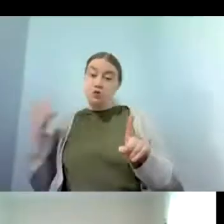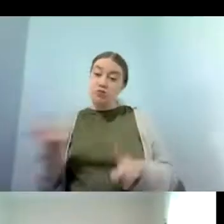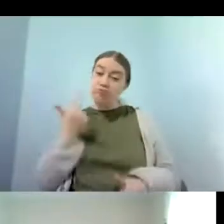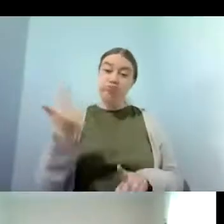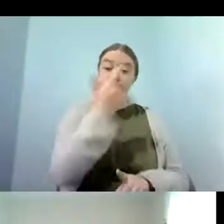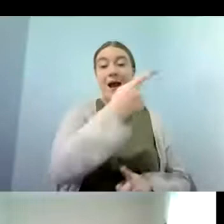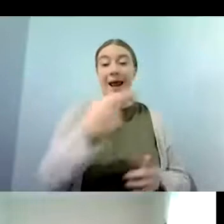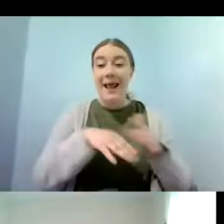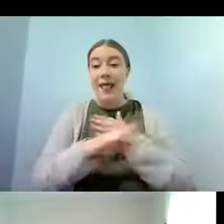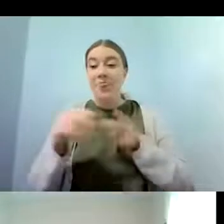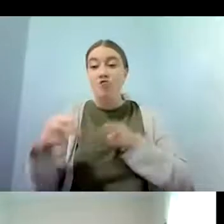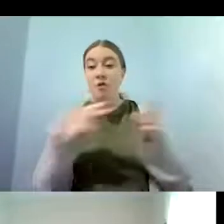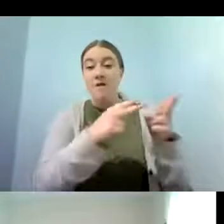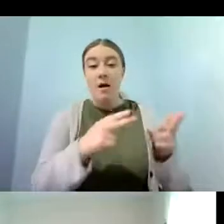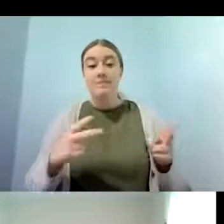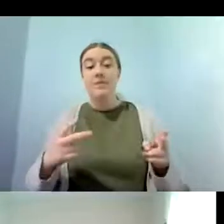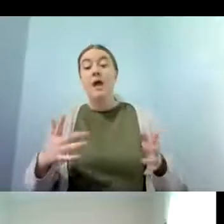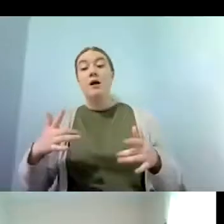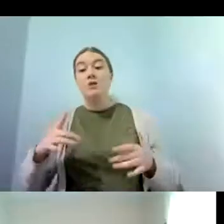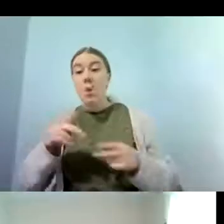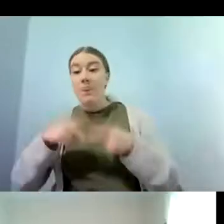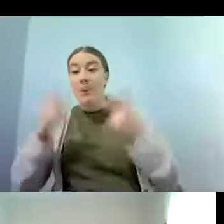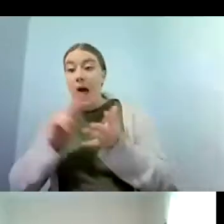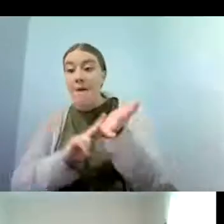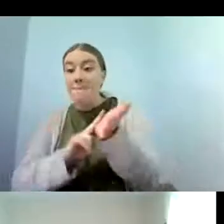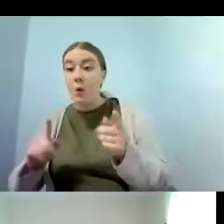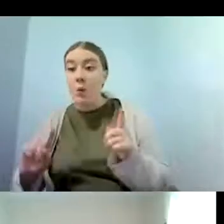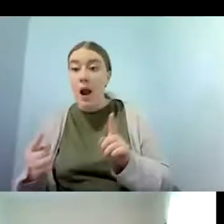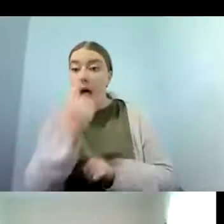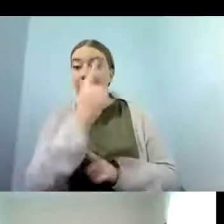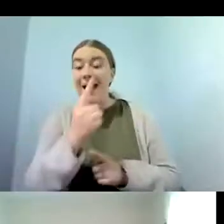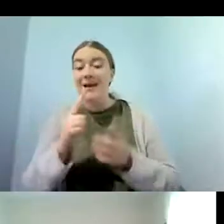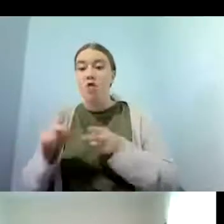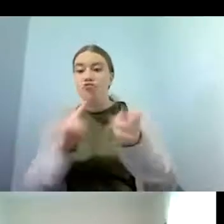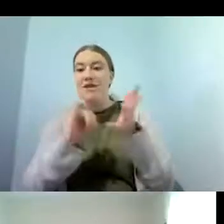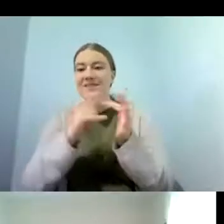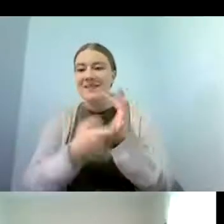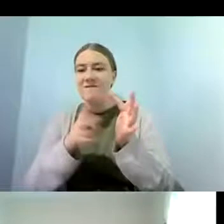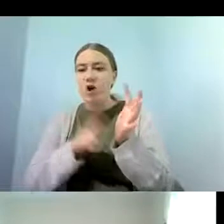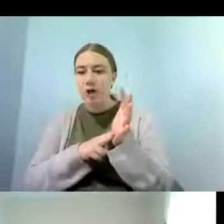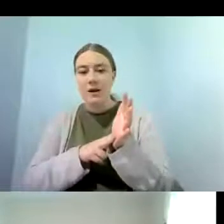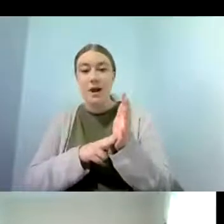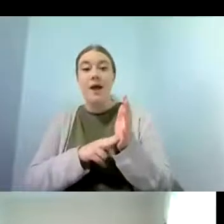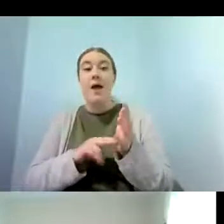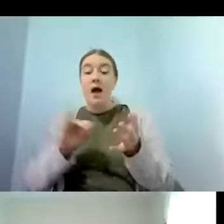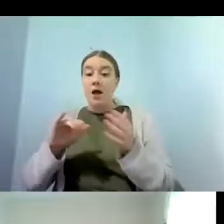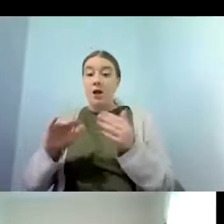so the light blue line is the river severn and shad could get as far up and just past shrewsbury